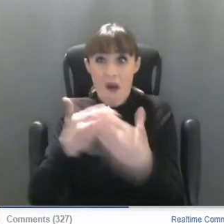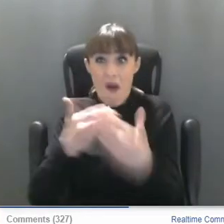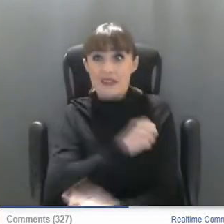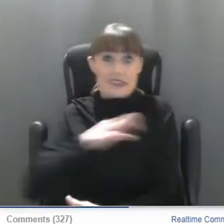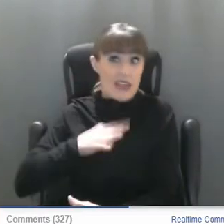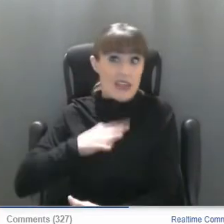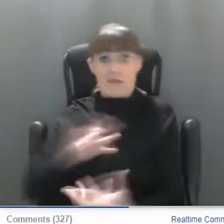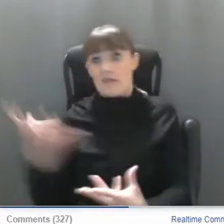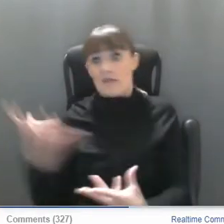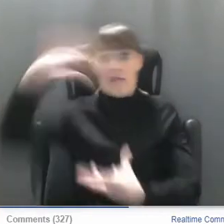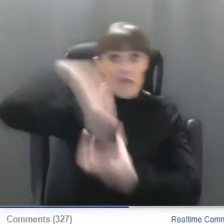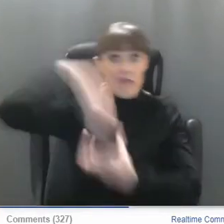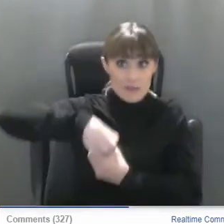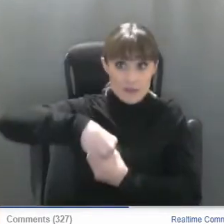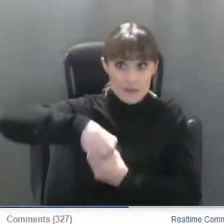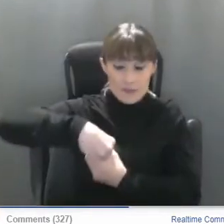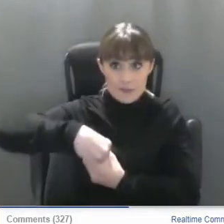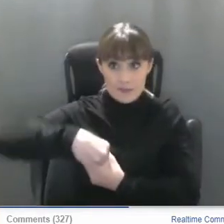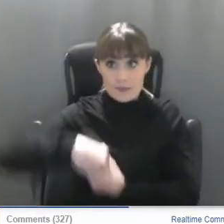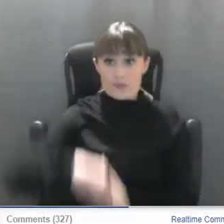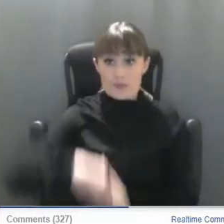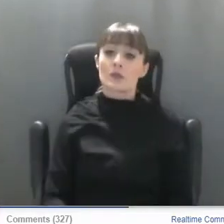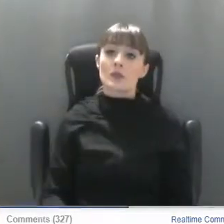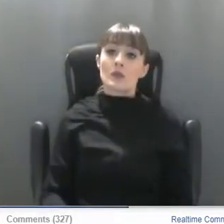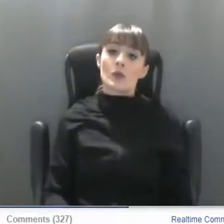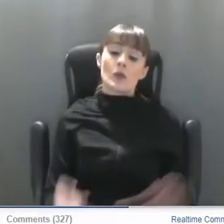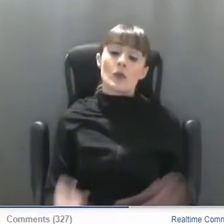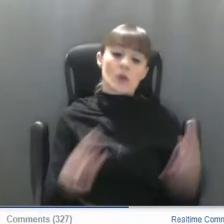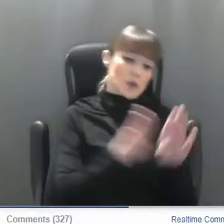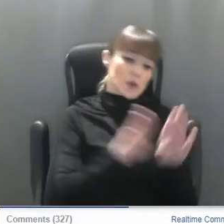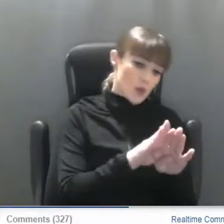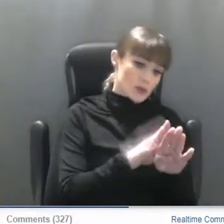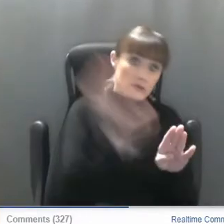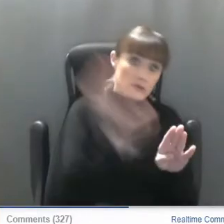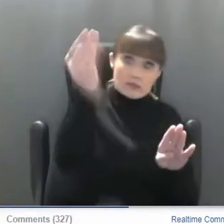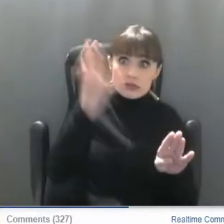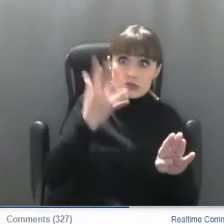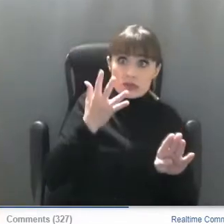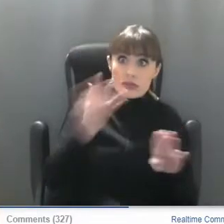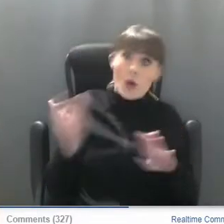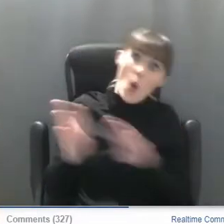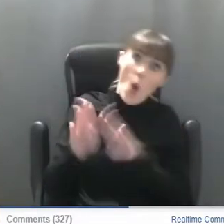'Cause we went from closed to open in two days. Lisa- "Do the animals notice people